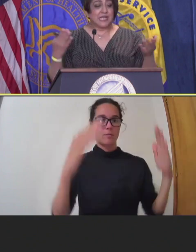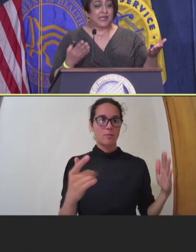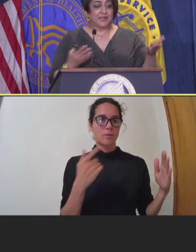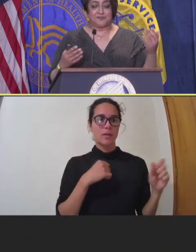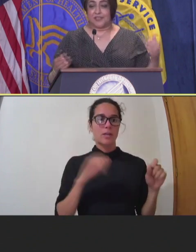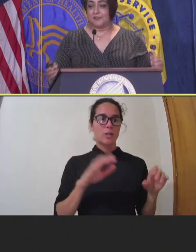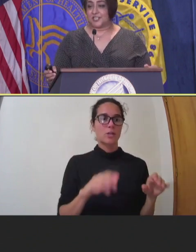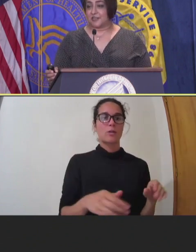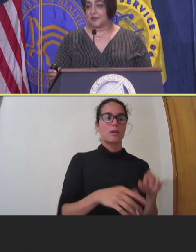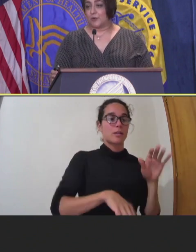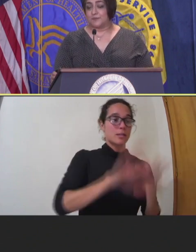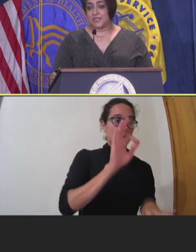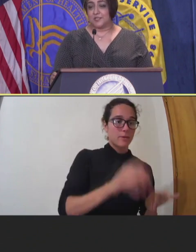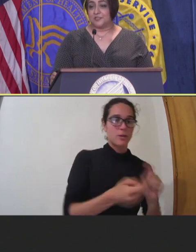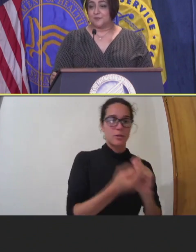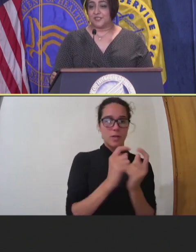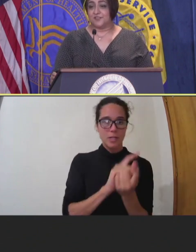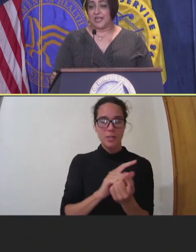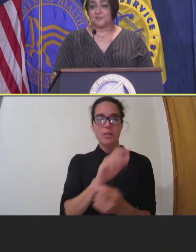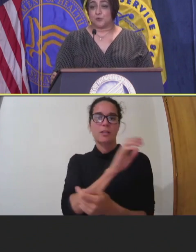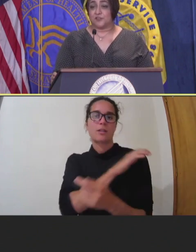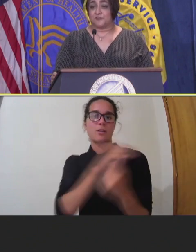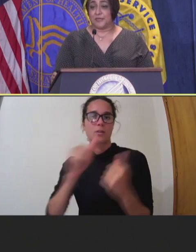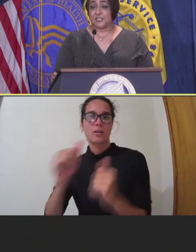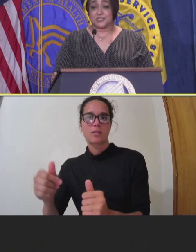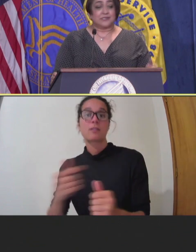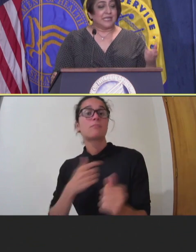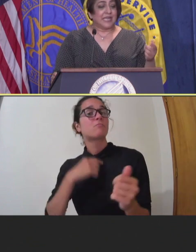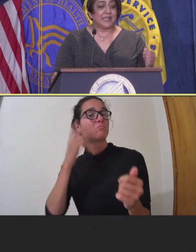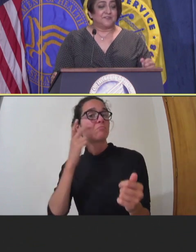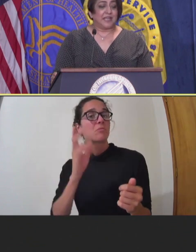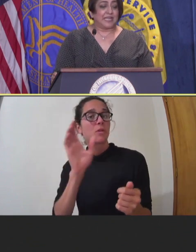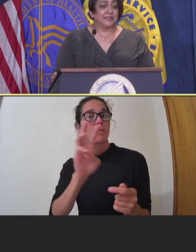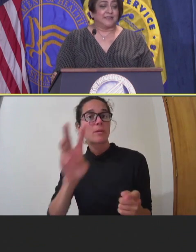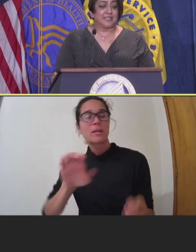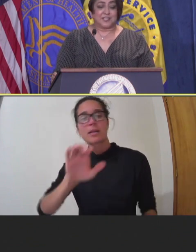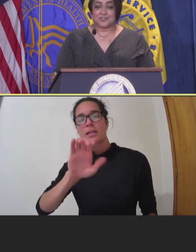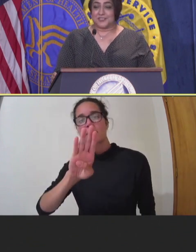I invite you to check out our website, UWCVI, for more information. And I've added Dr. Disis